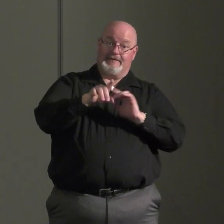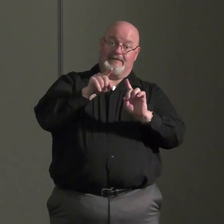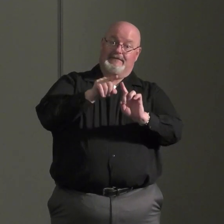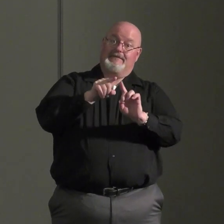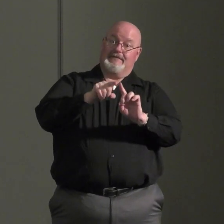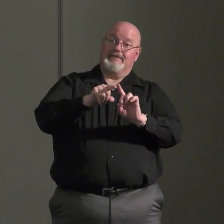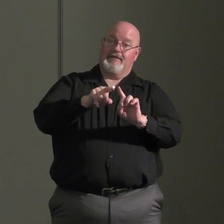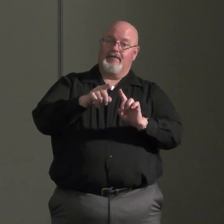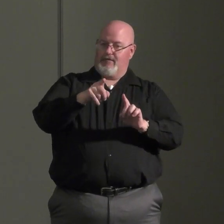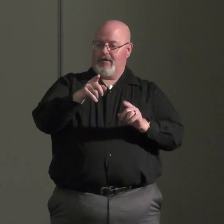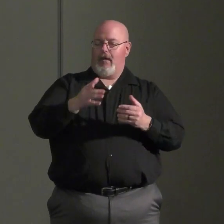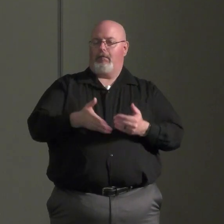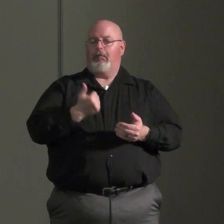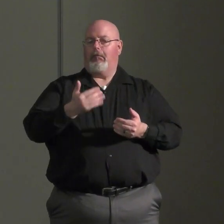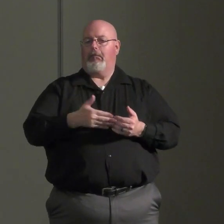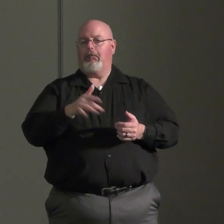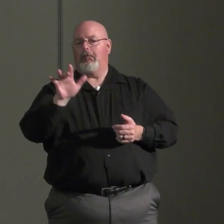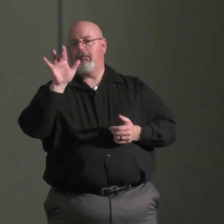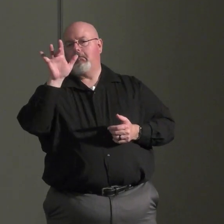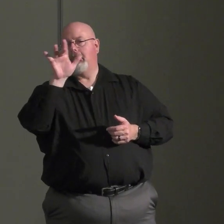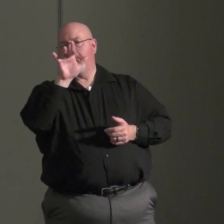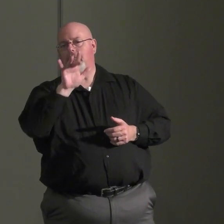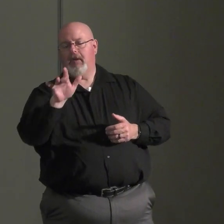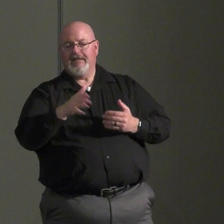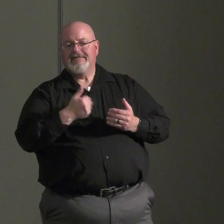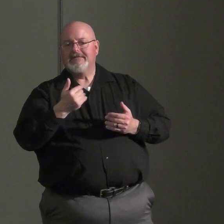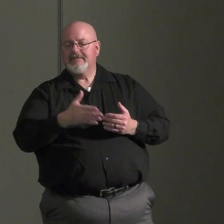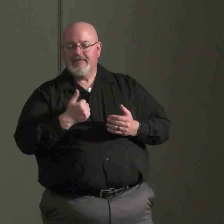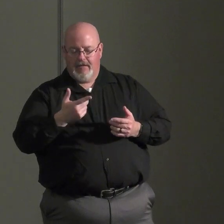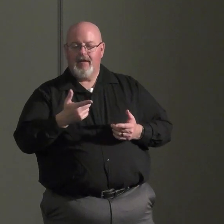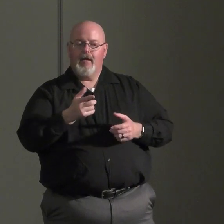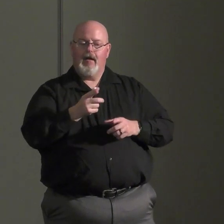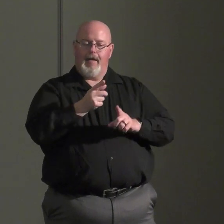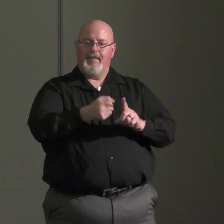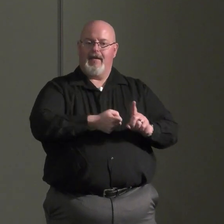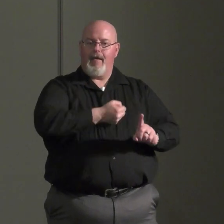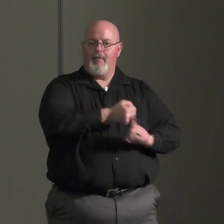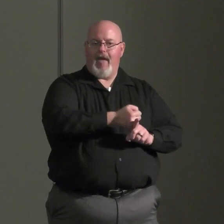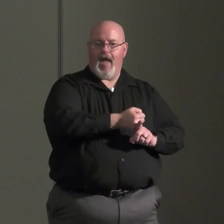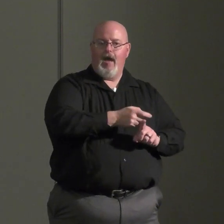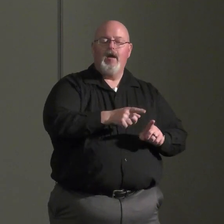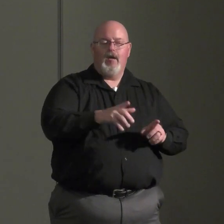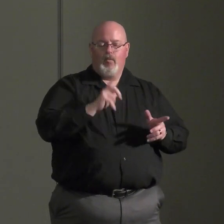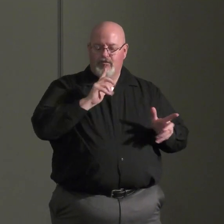be very easily able to access, like that really makes an impact and drives change in my opinion